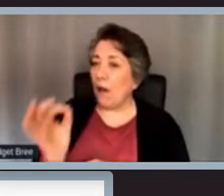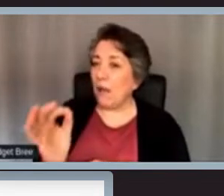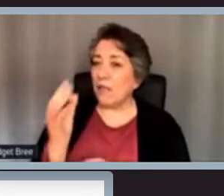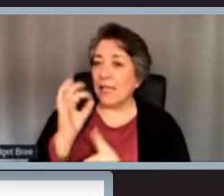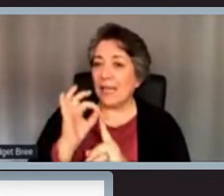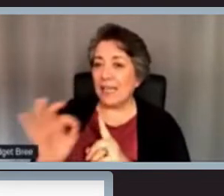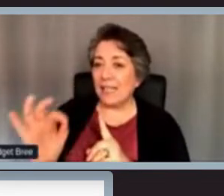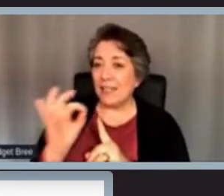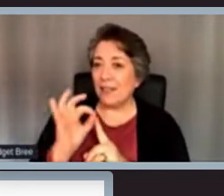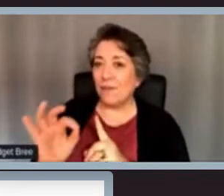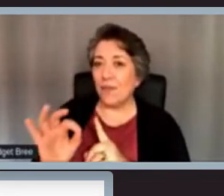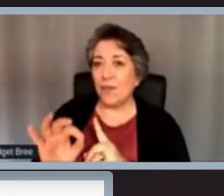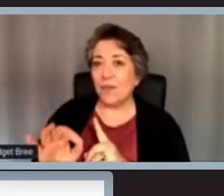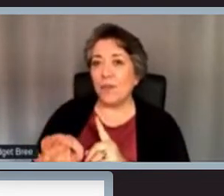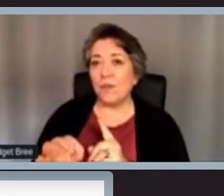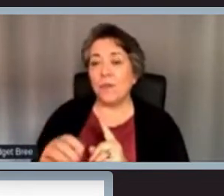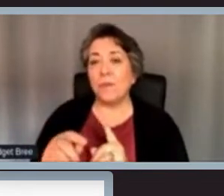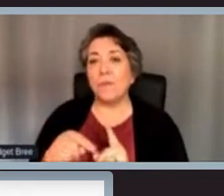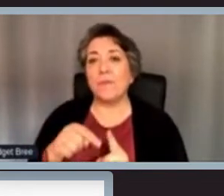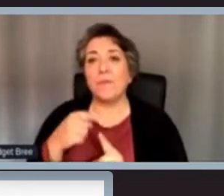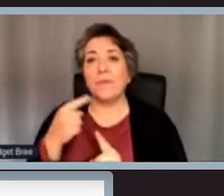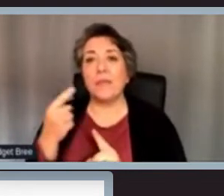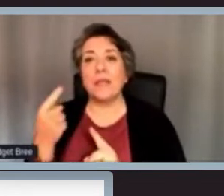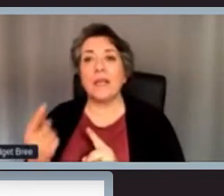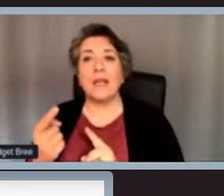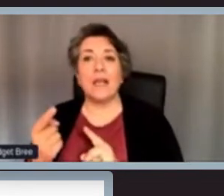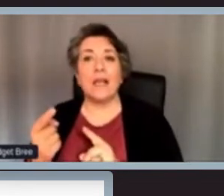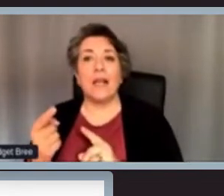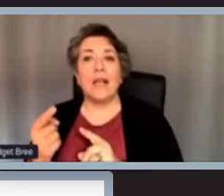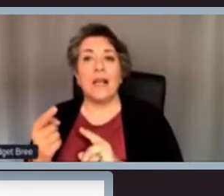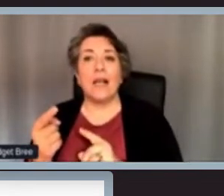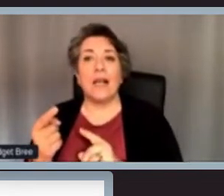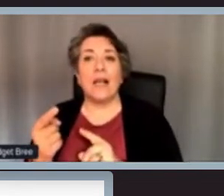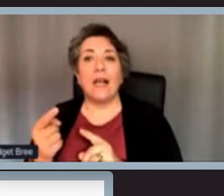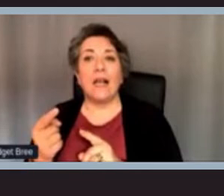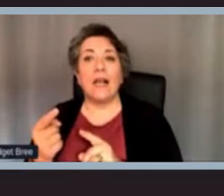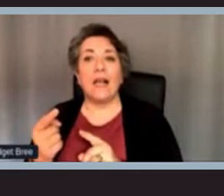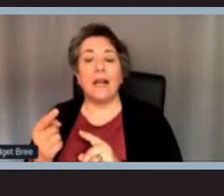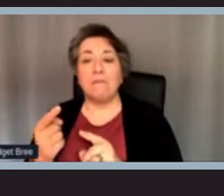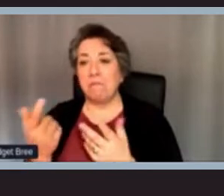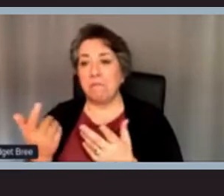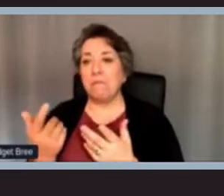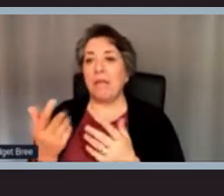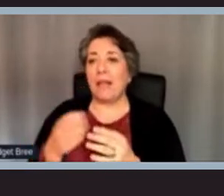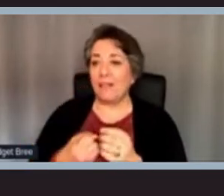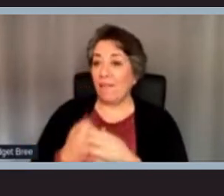an interactive accessibility tutorial for developers and designers.